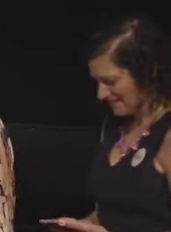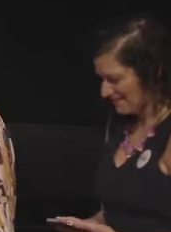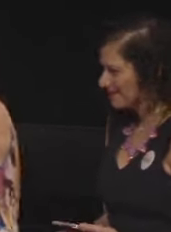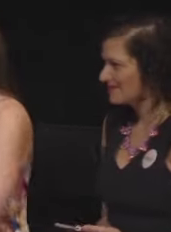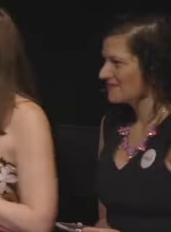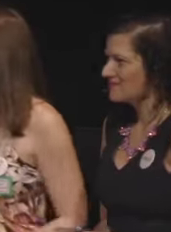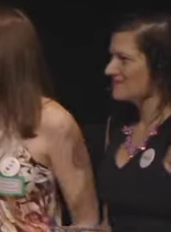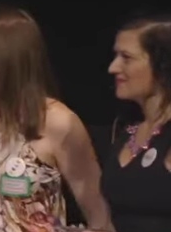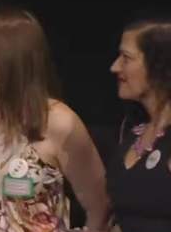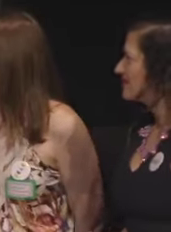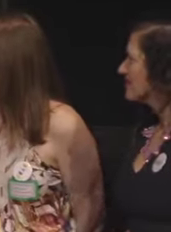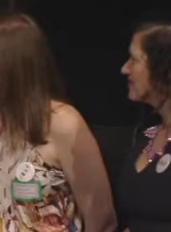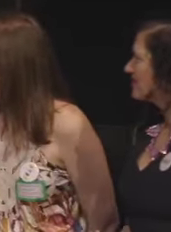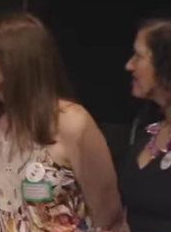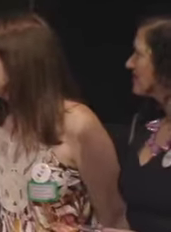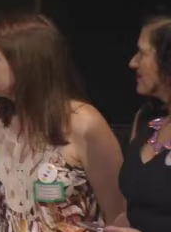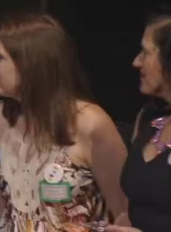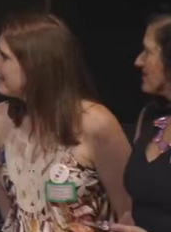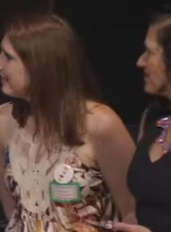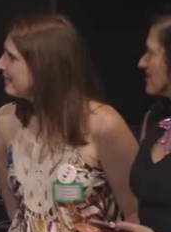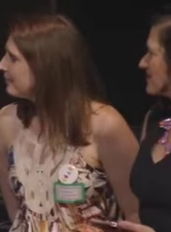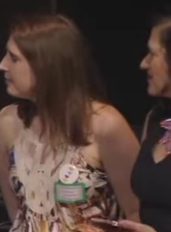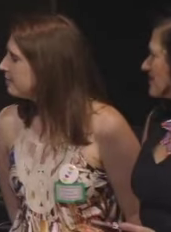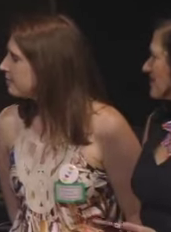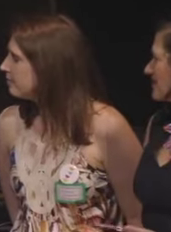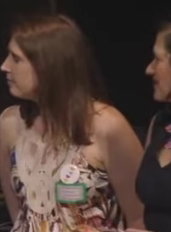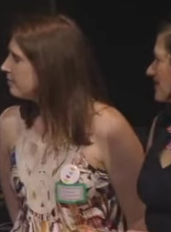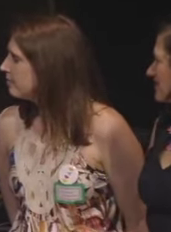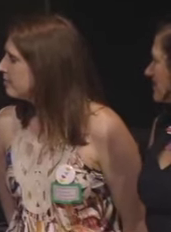to talk about the art of captioning, we're speeding through this really, really quickly.